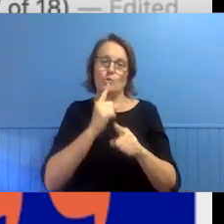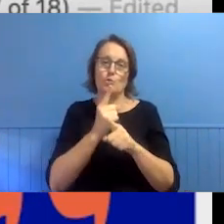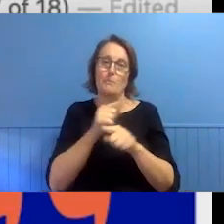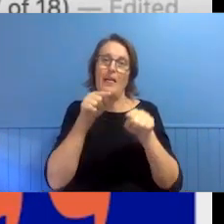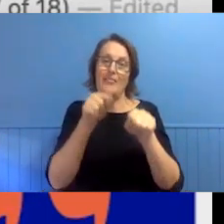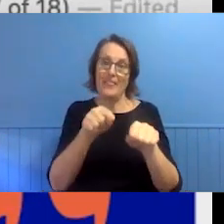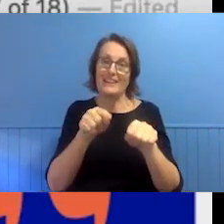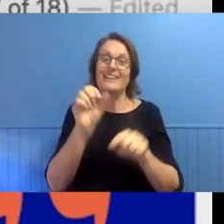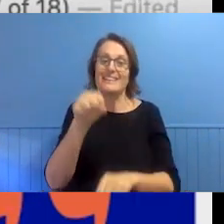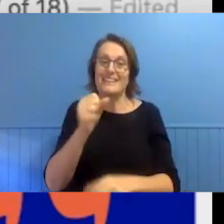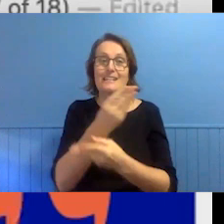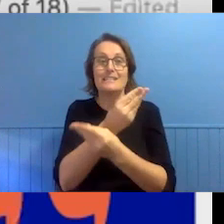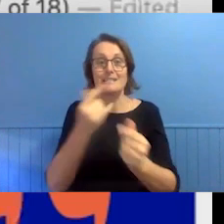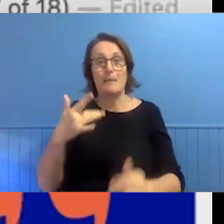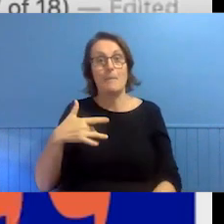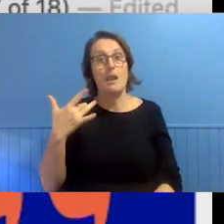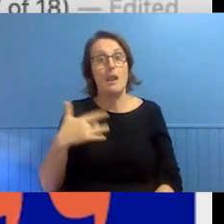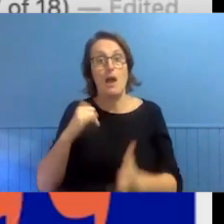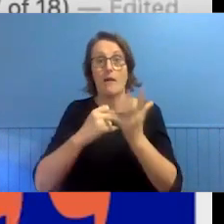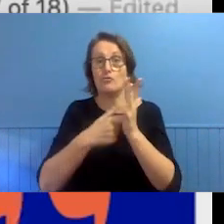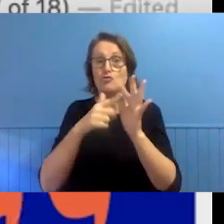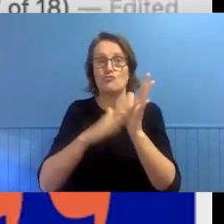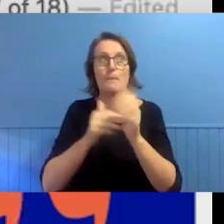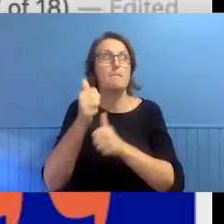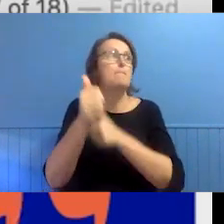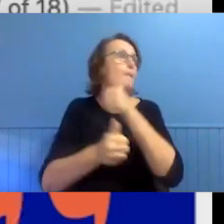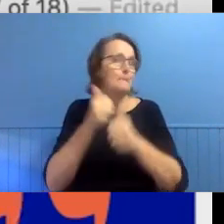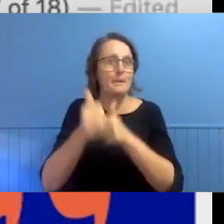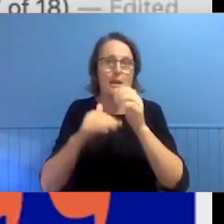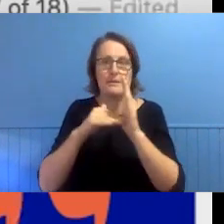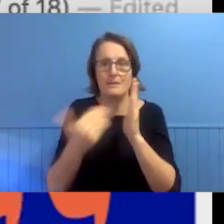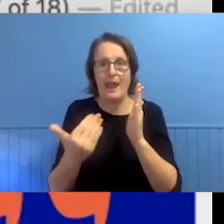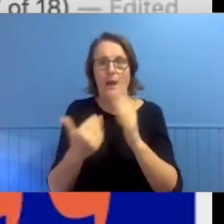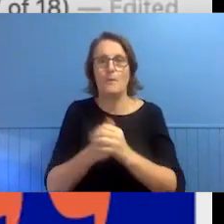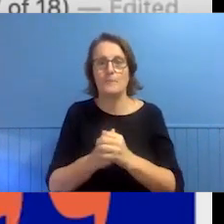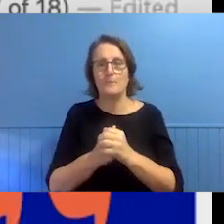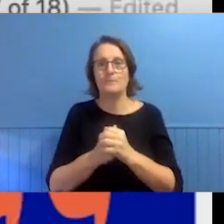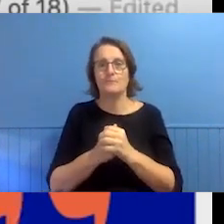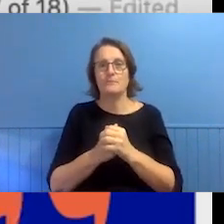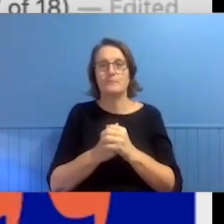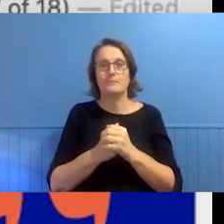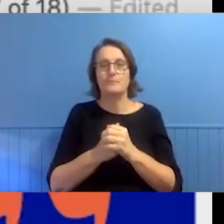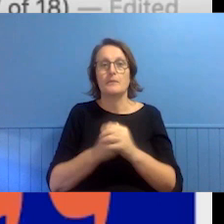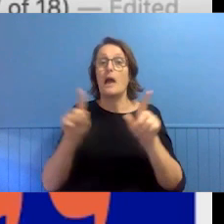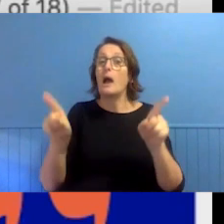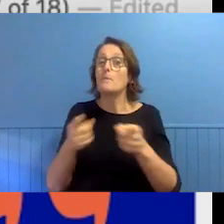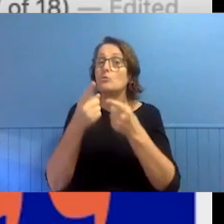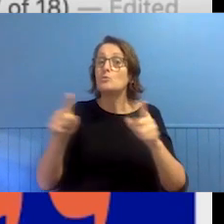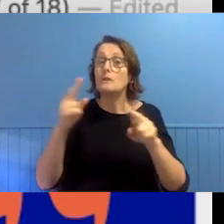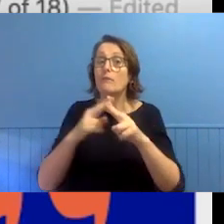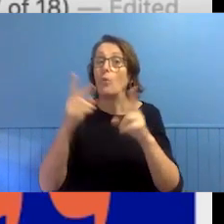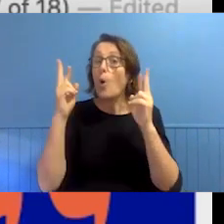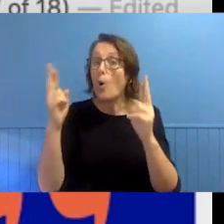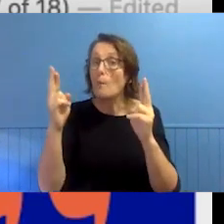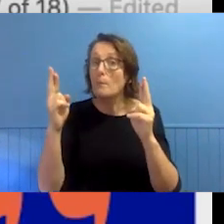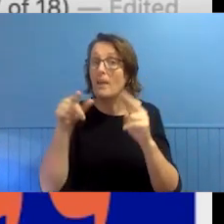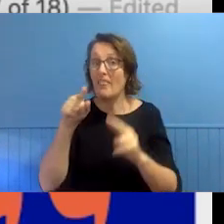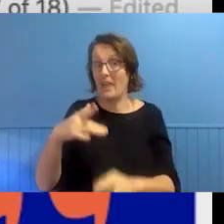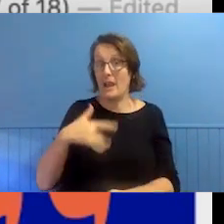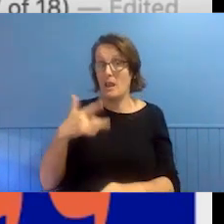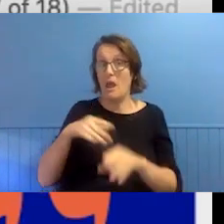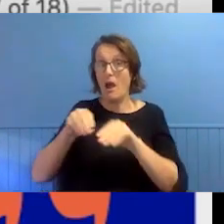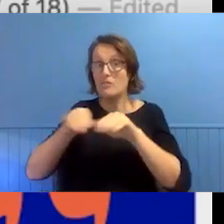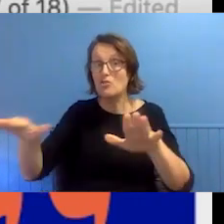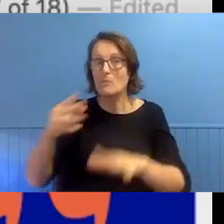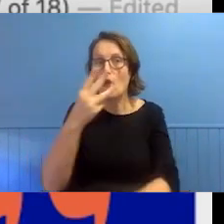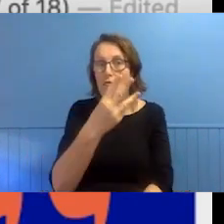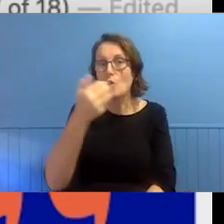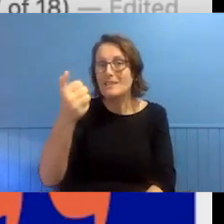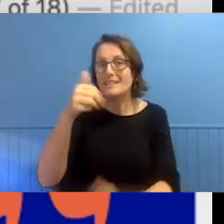live screams are getting enormous popularity. Bochelli's music as the